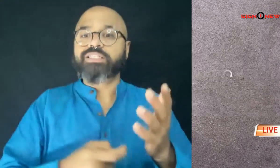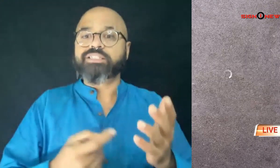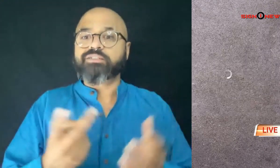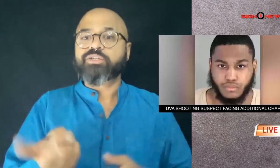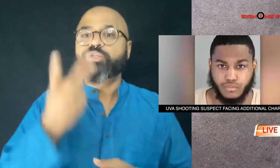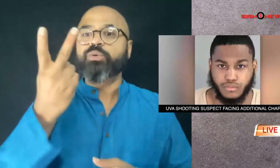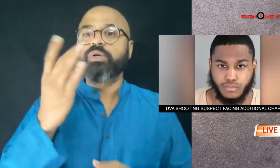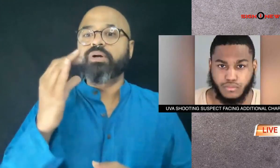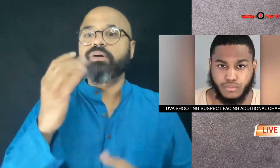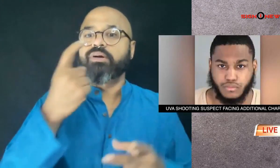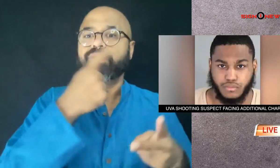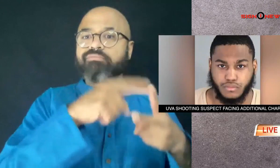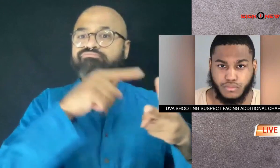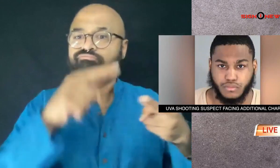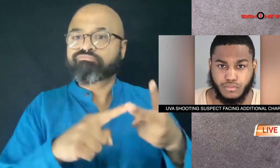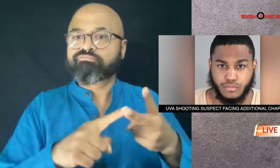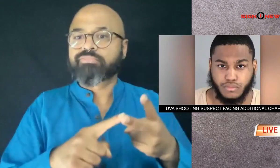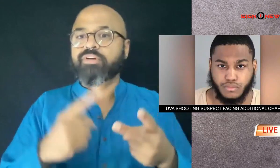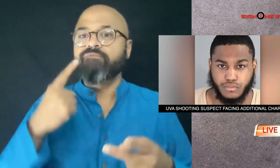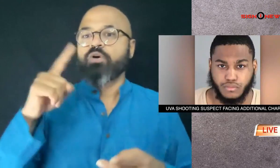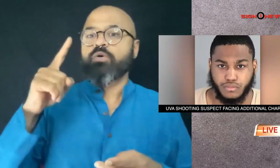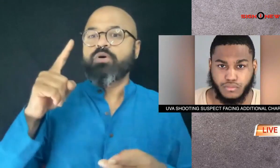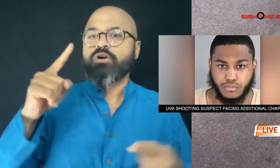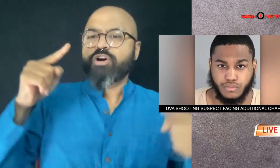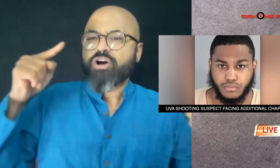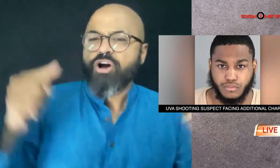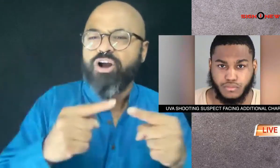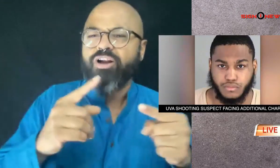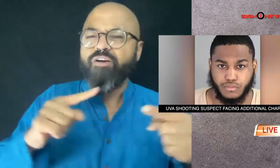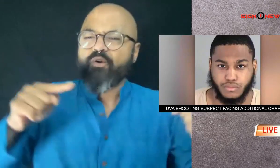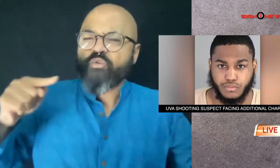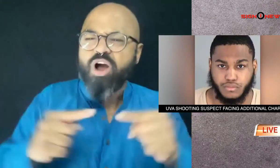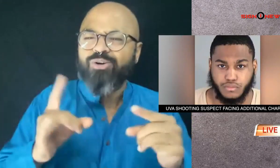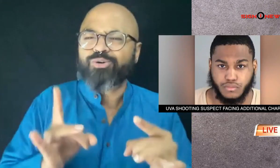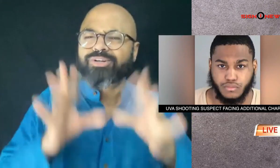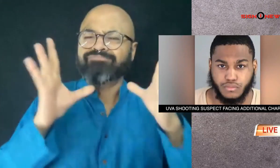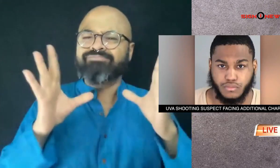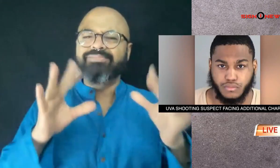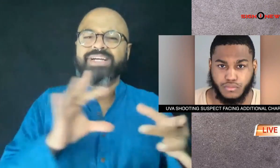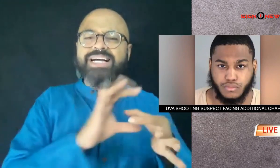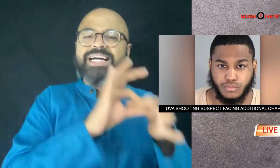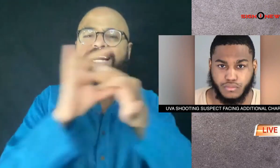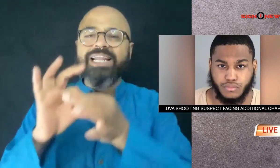are two counts of malicious wounding related to the two people who were injured in the